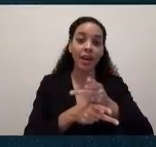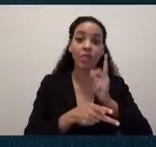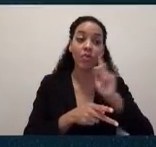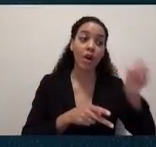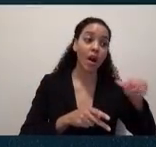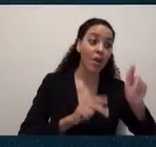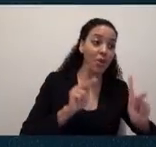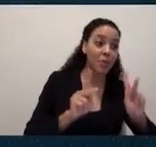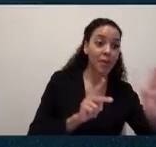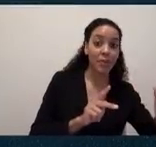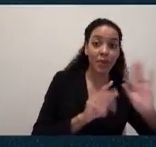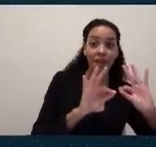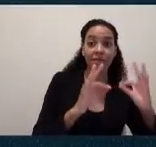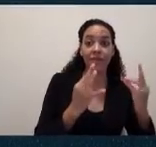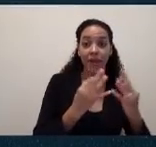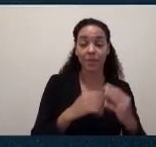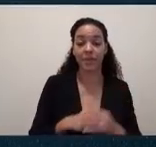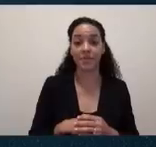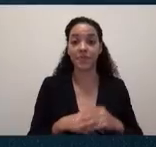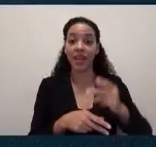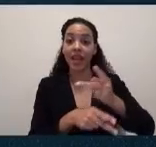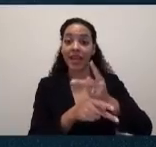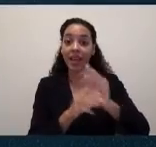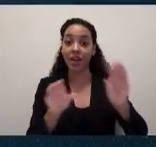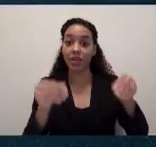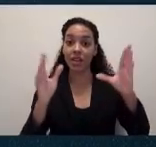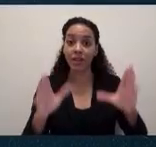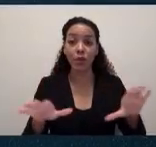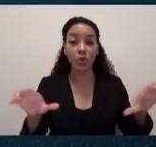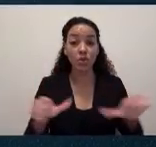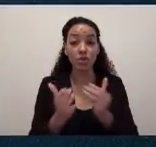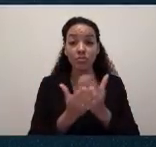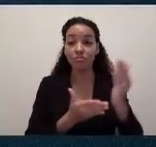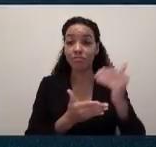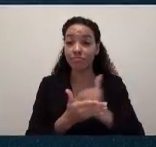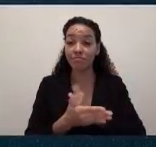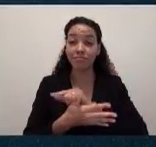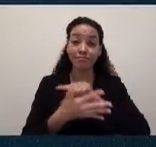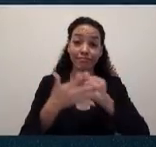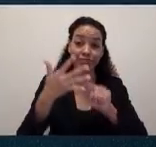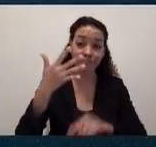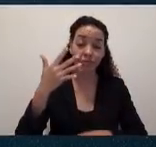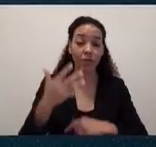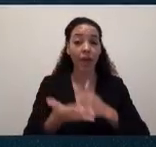And caregivers do it all from helping with finances and medication